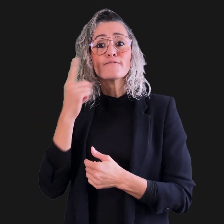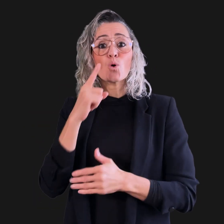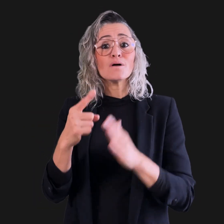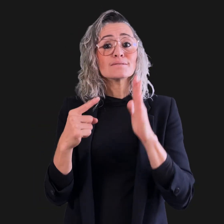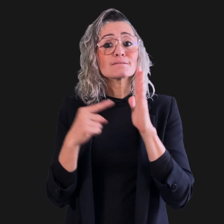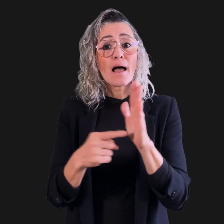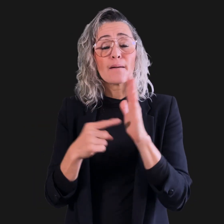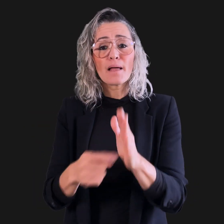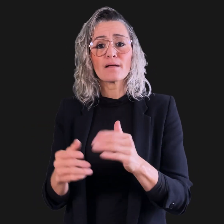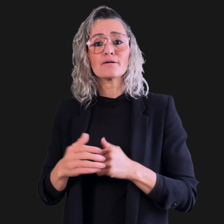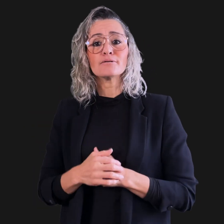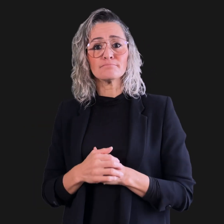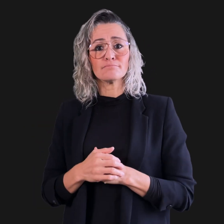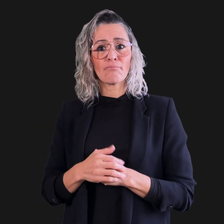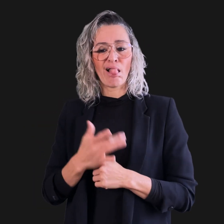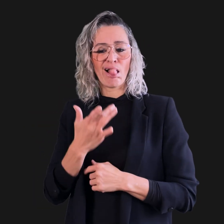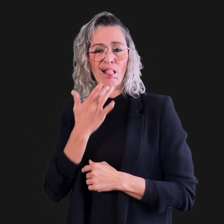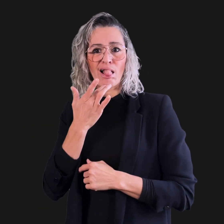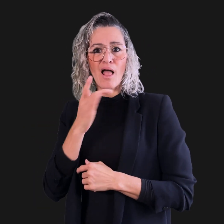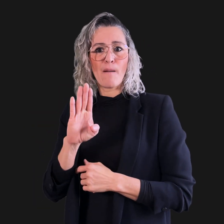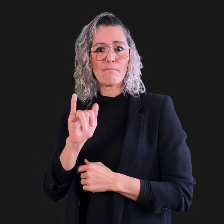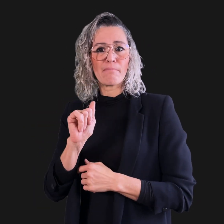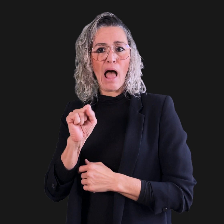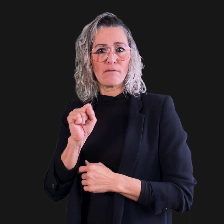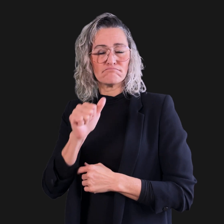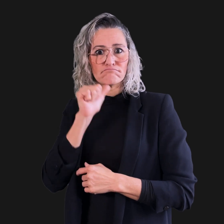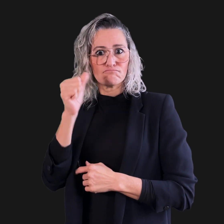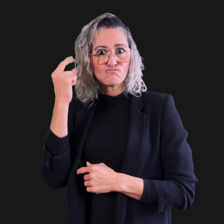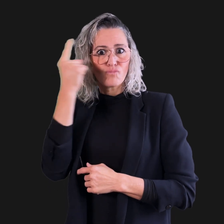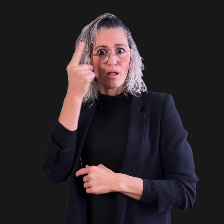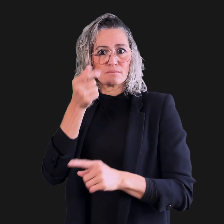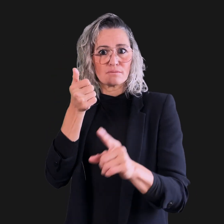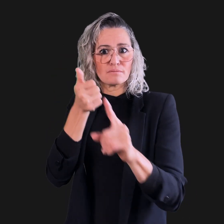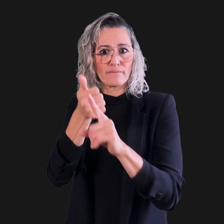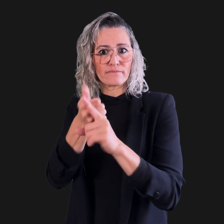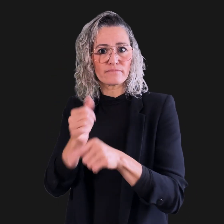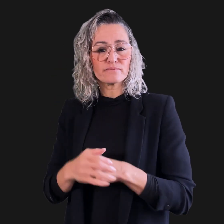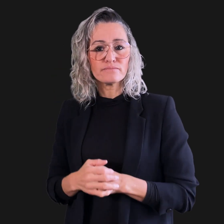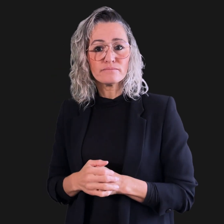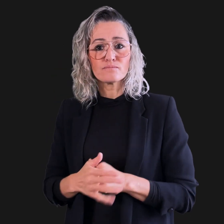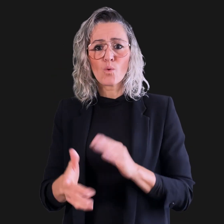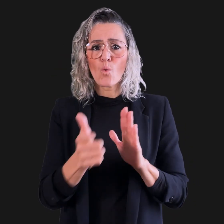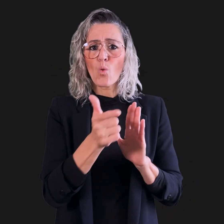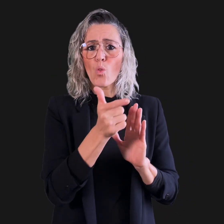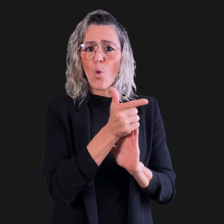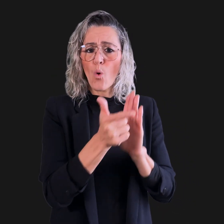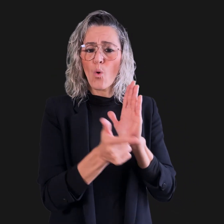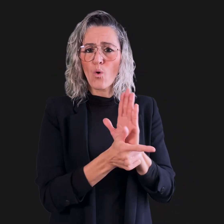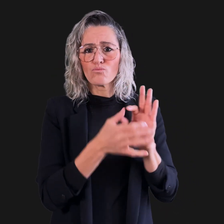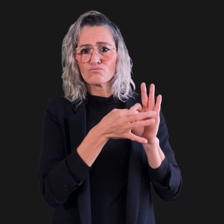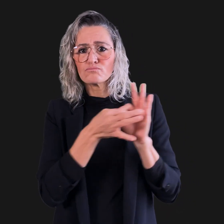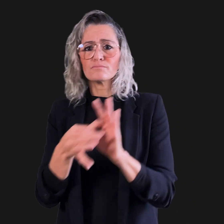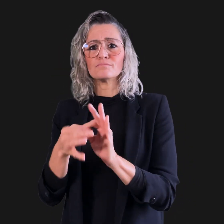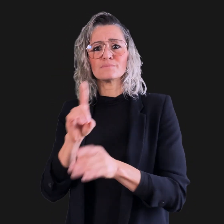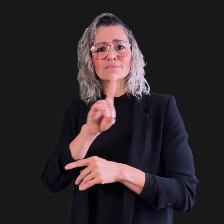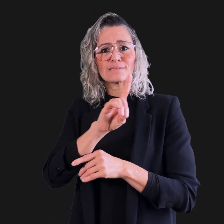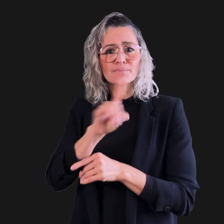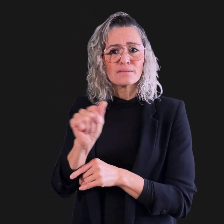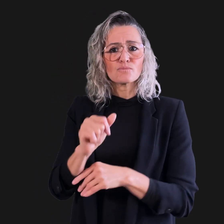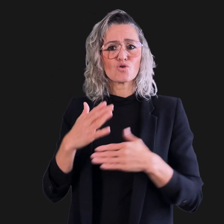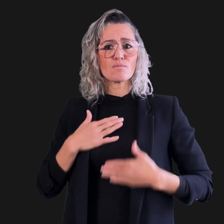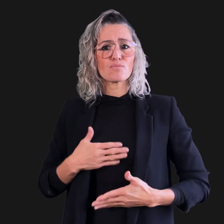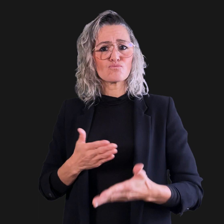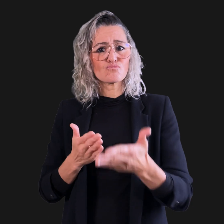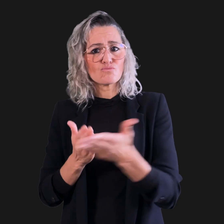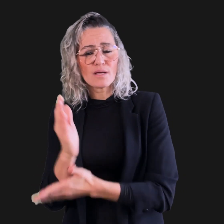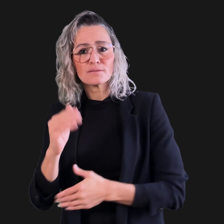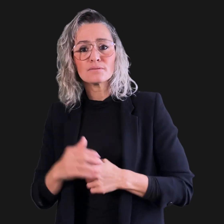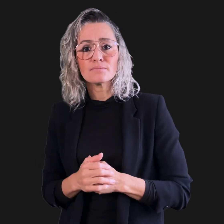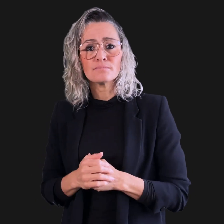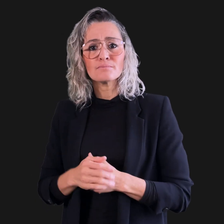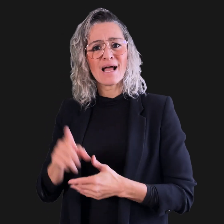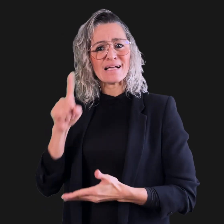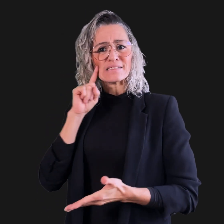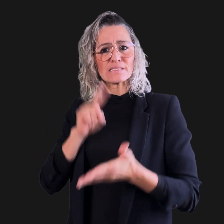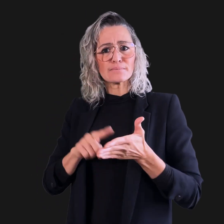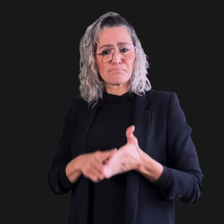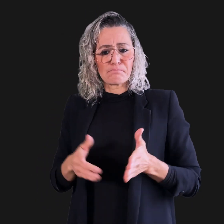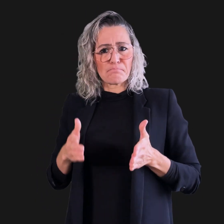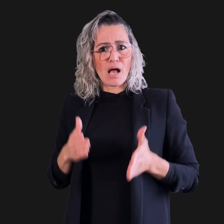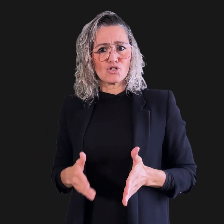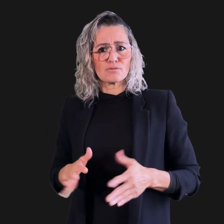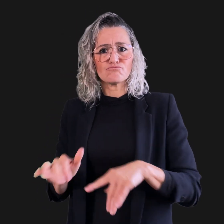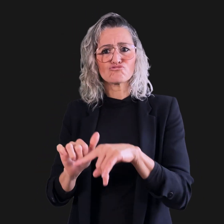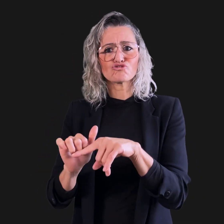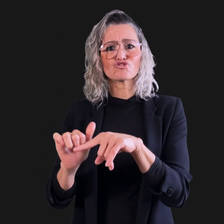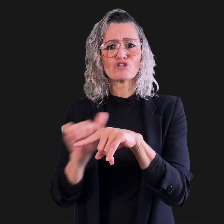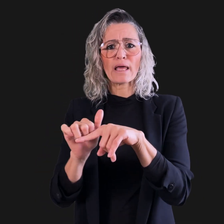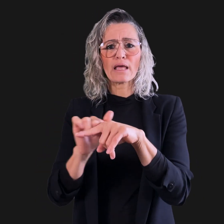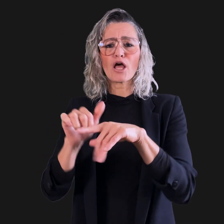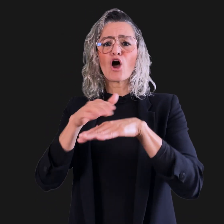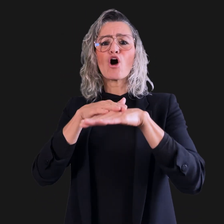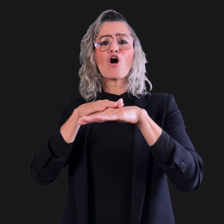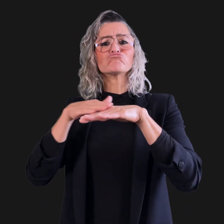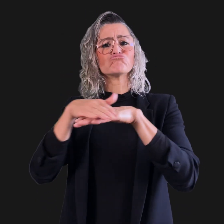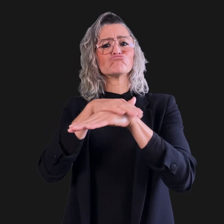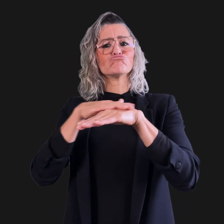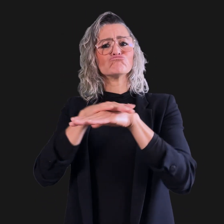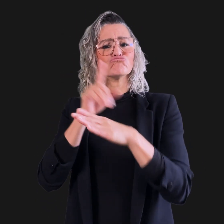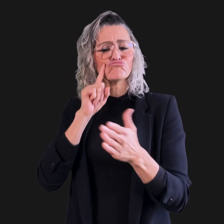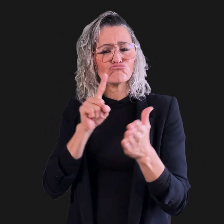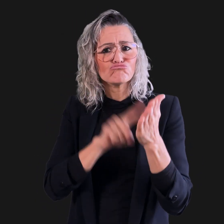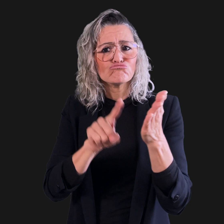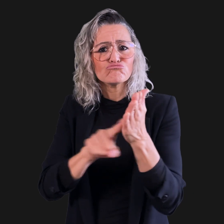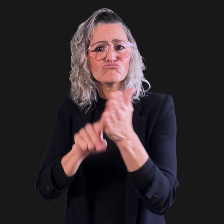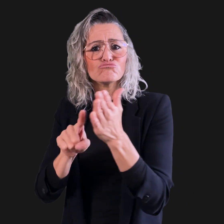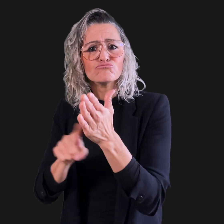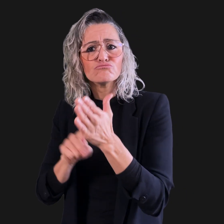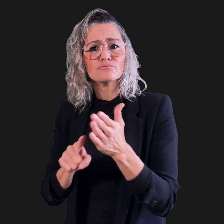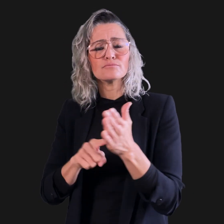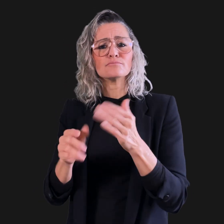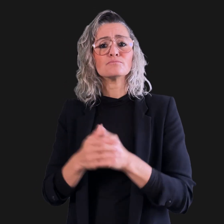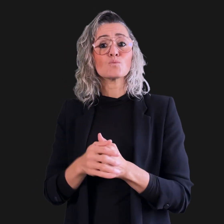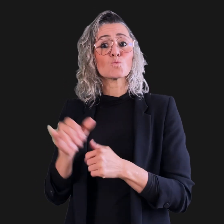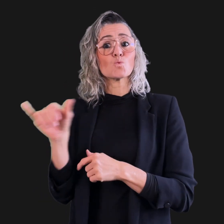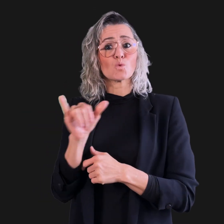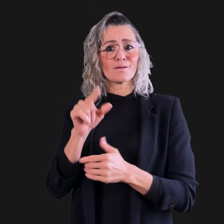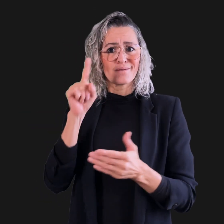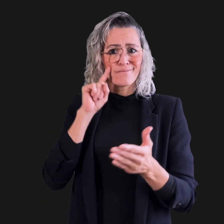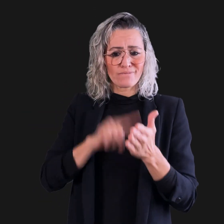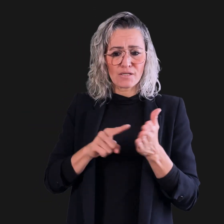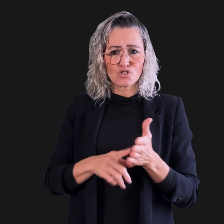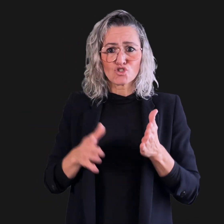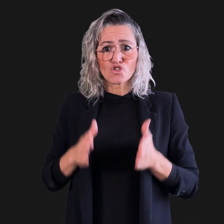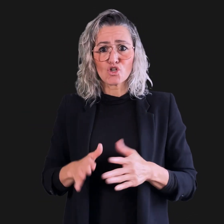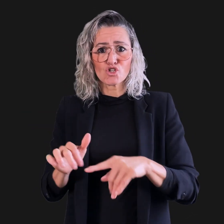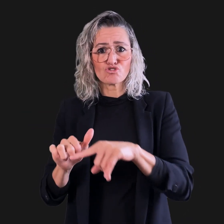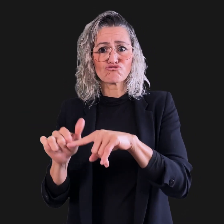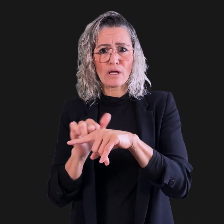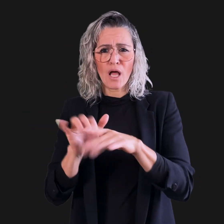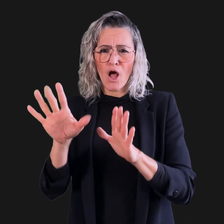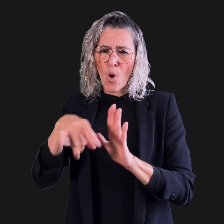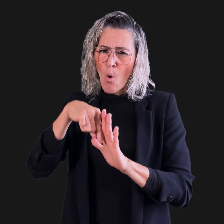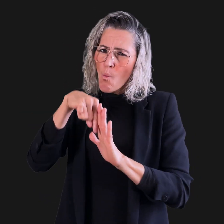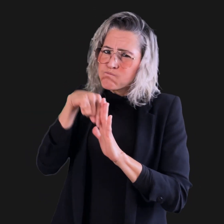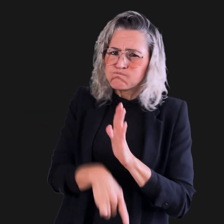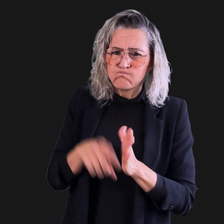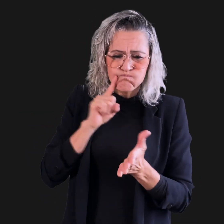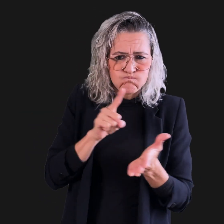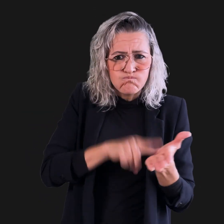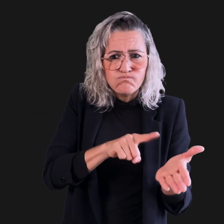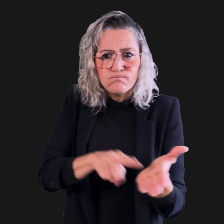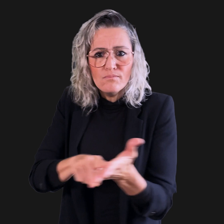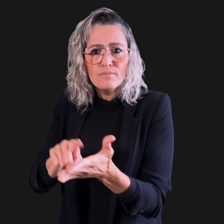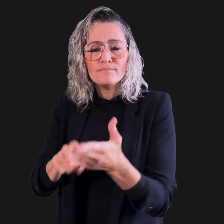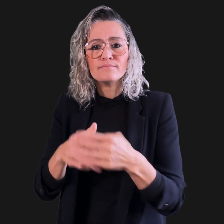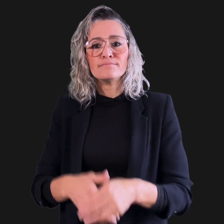For example, unconscious bias, disability and human rights law, inspector and investigator training.